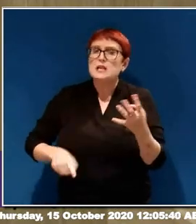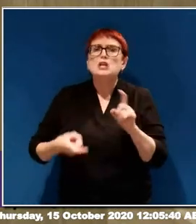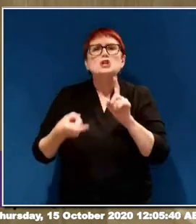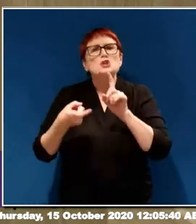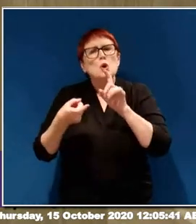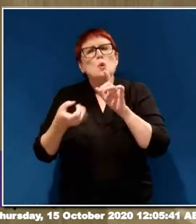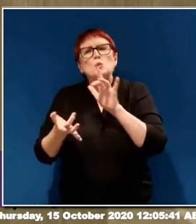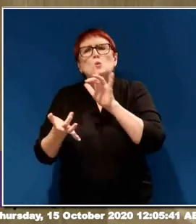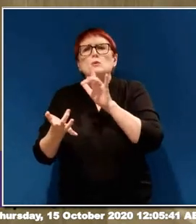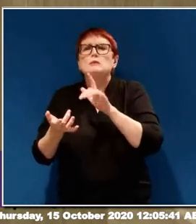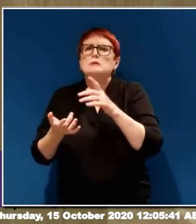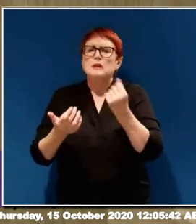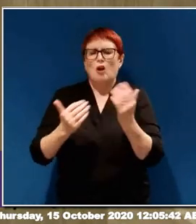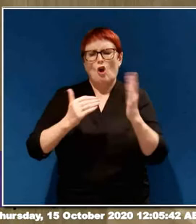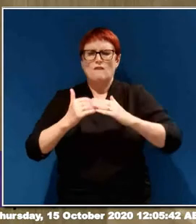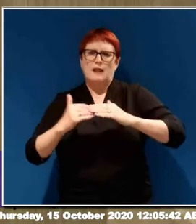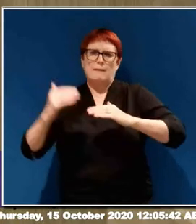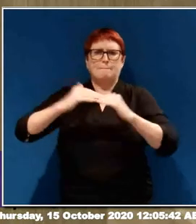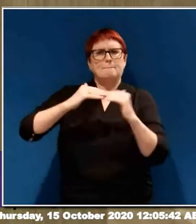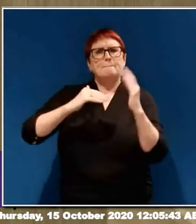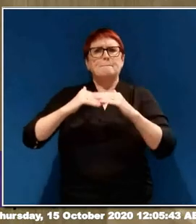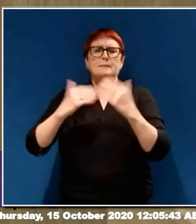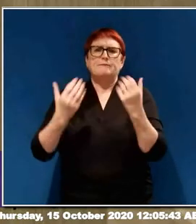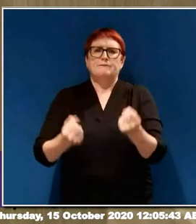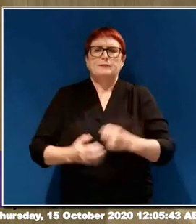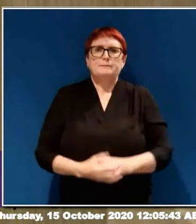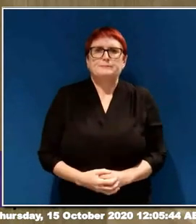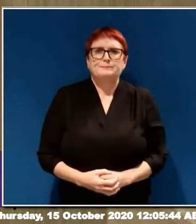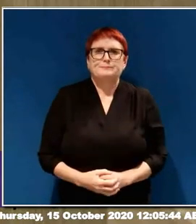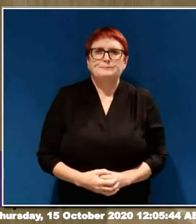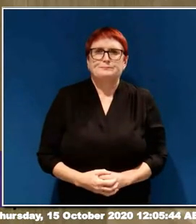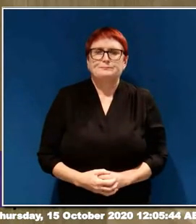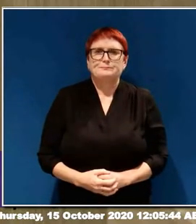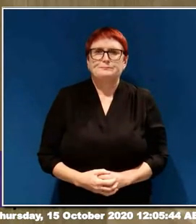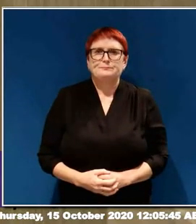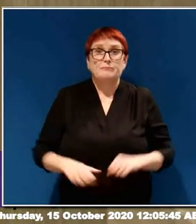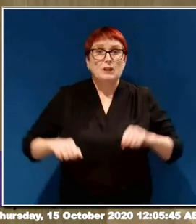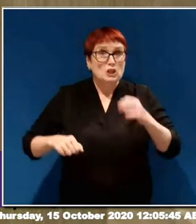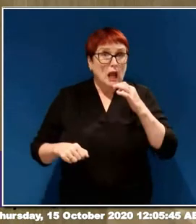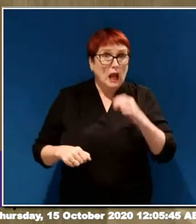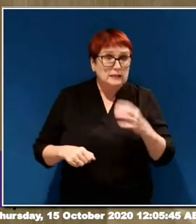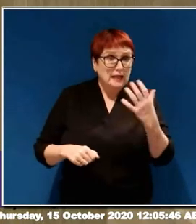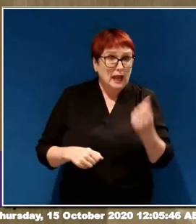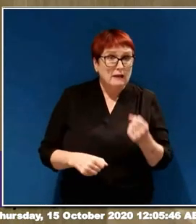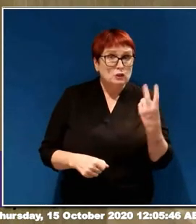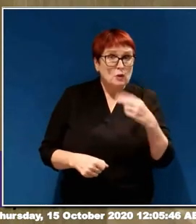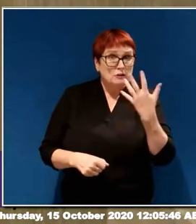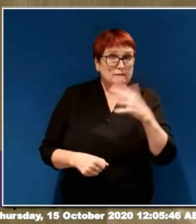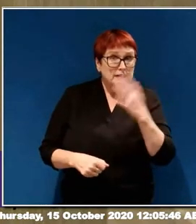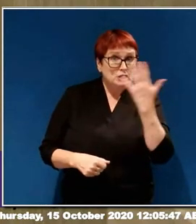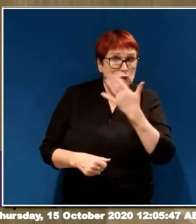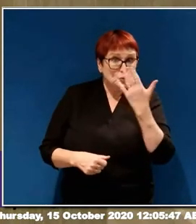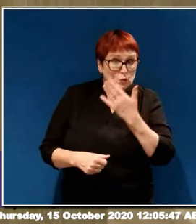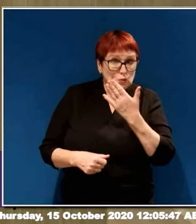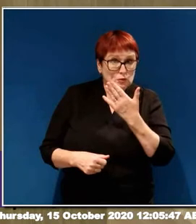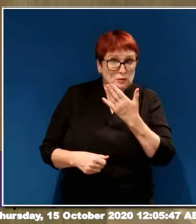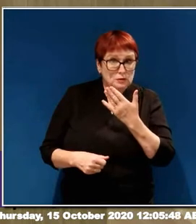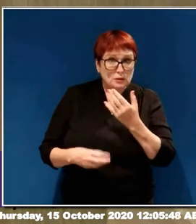And there are three of you for 250 schools to do all these things? That's in the metropolitan region, yes.